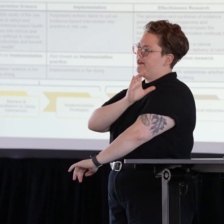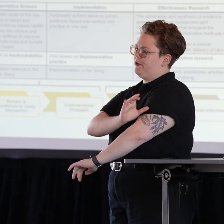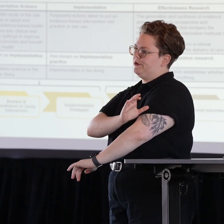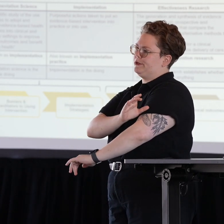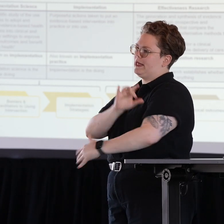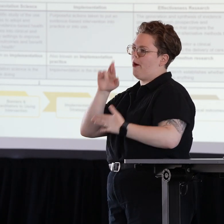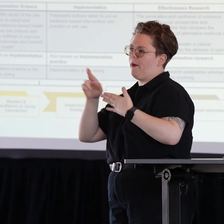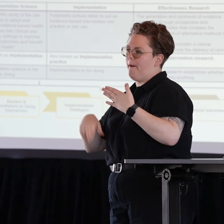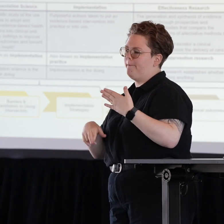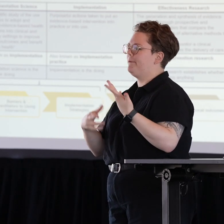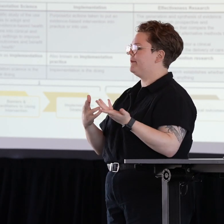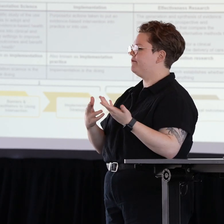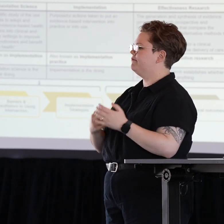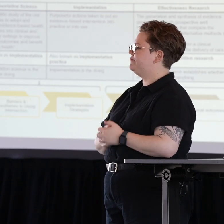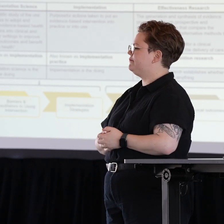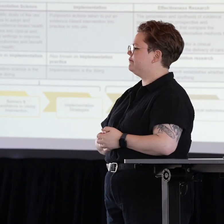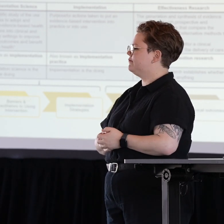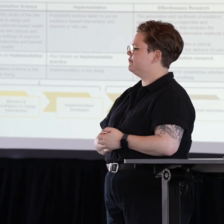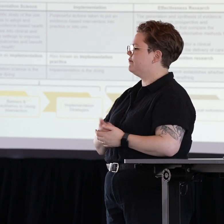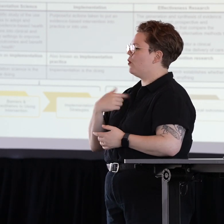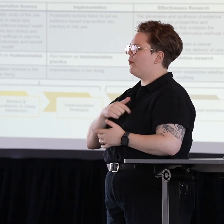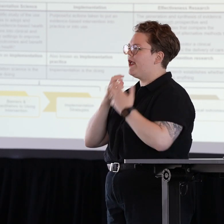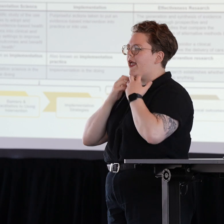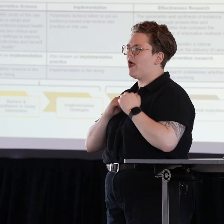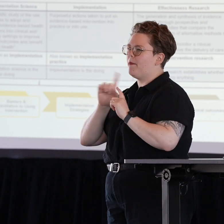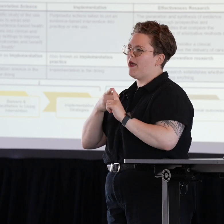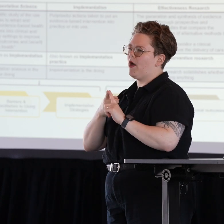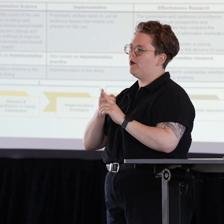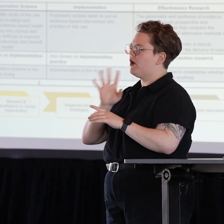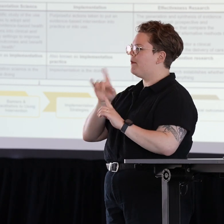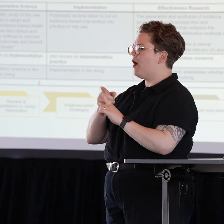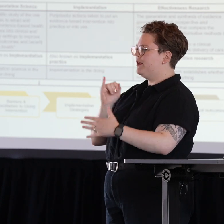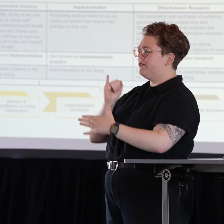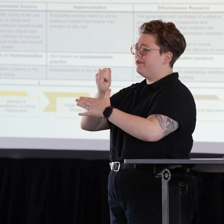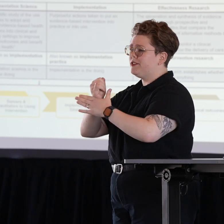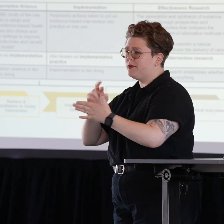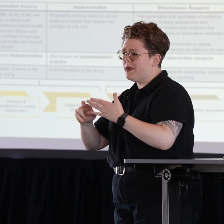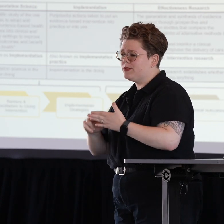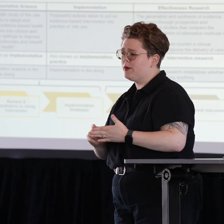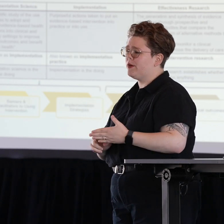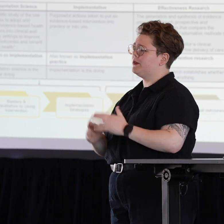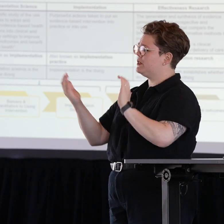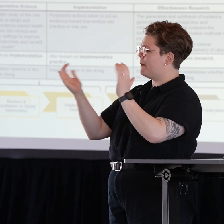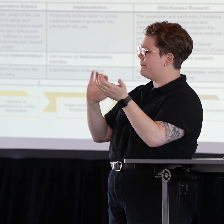that we care about, right? This is also known as intervention research. Some of you may know it as comparative effectiveness,